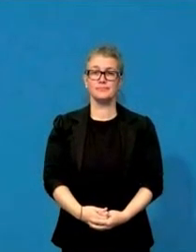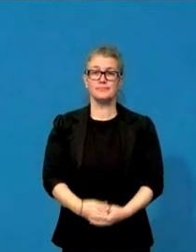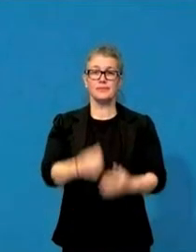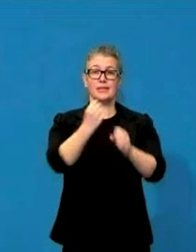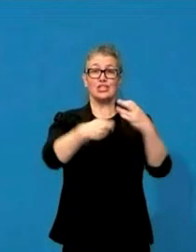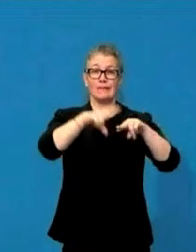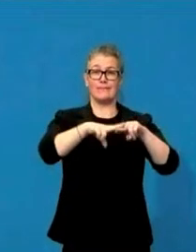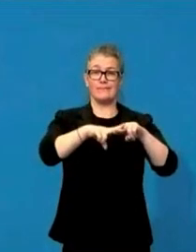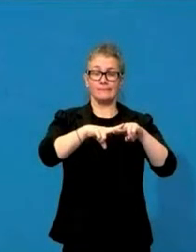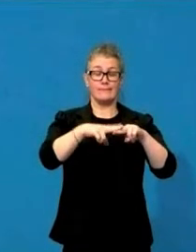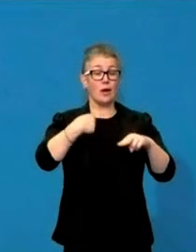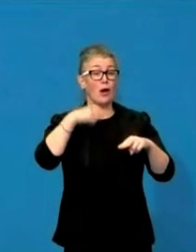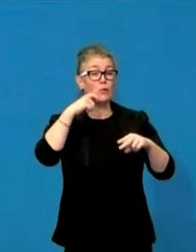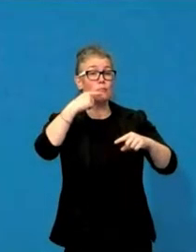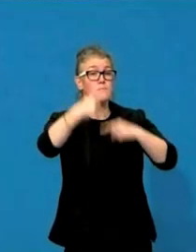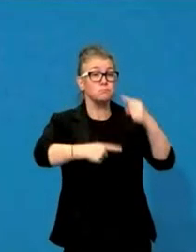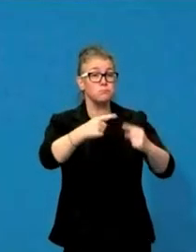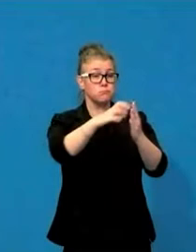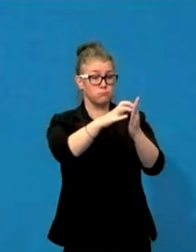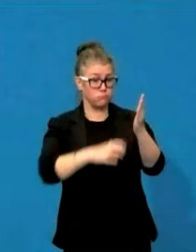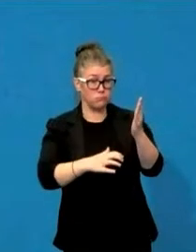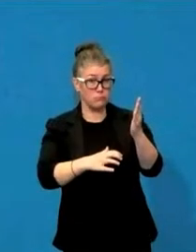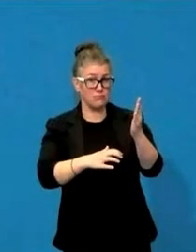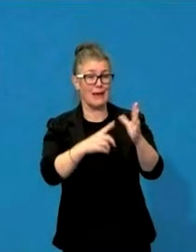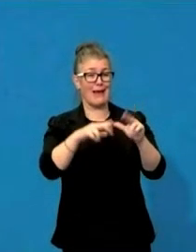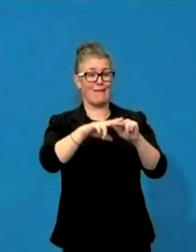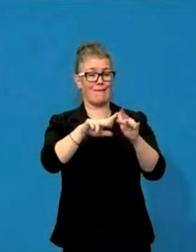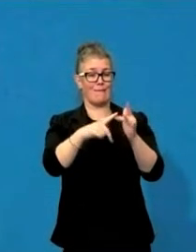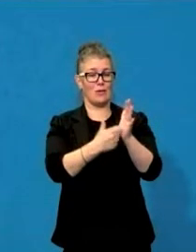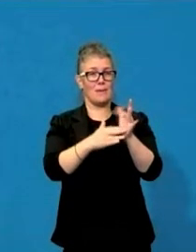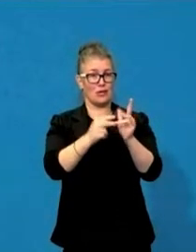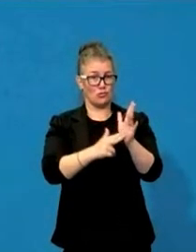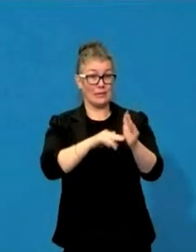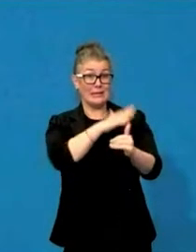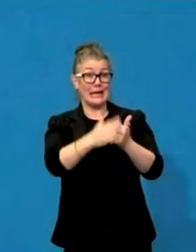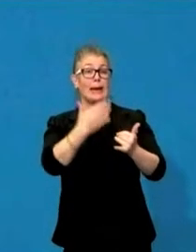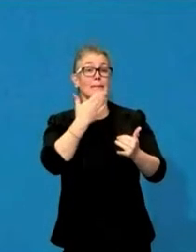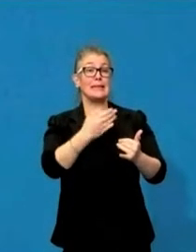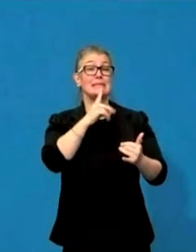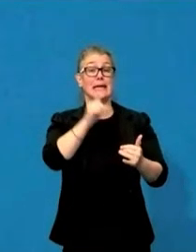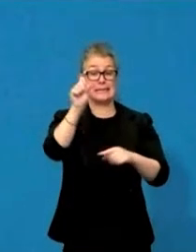Marmingee. CHAIR: Thank you, Geoff.